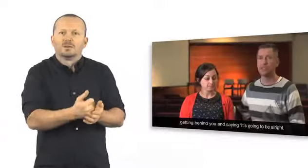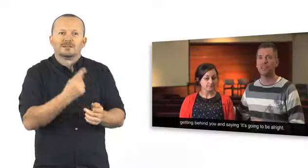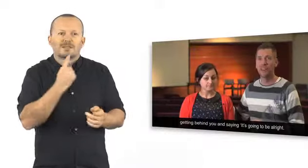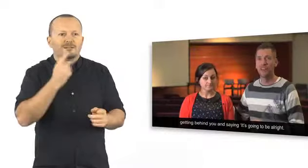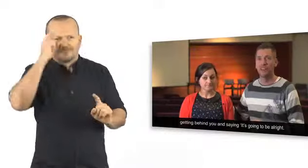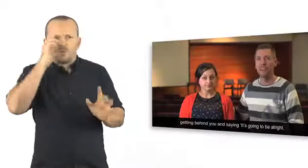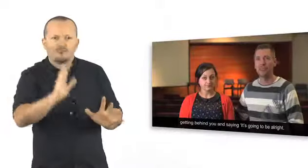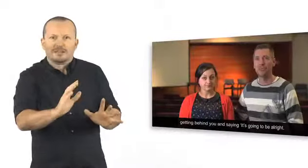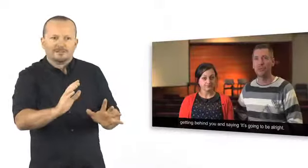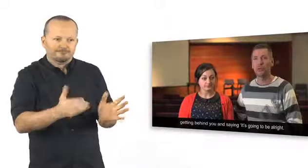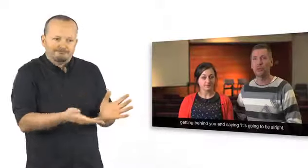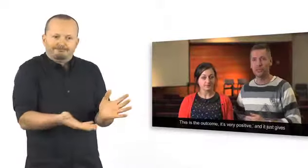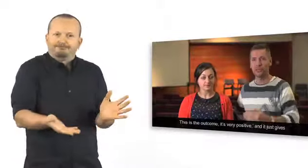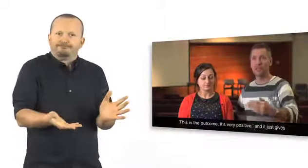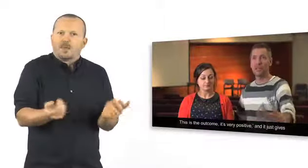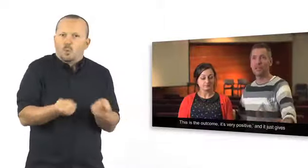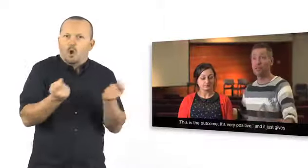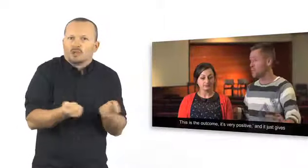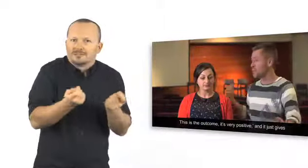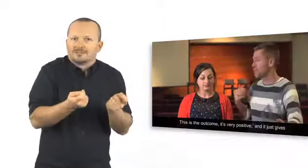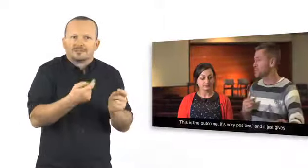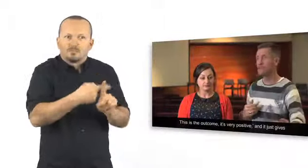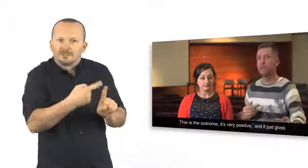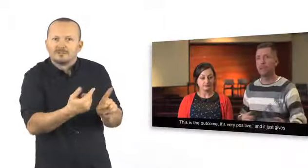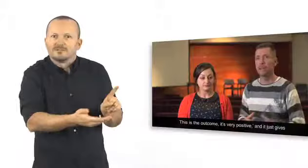you and saying ‘It’s going to be alright. This is the outcome, it’s very positive’